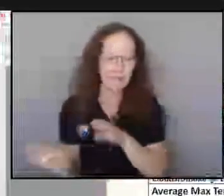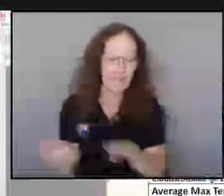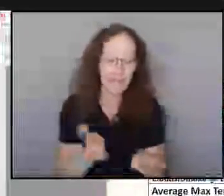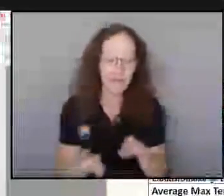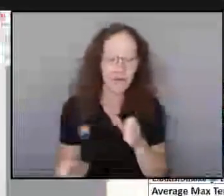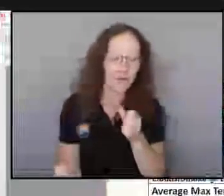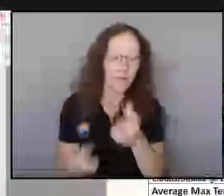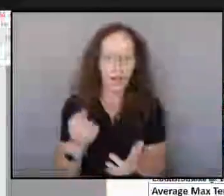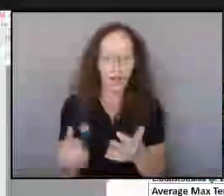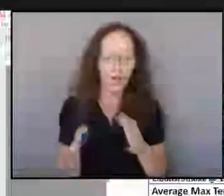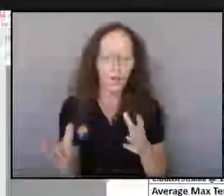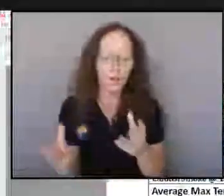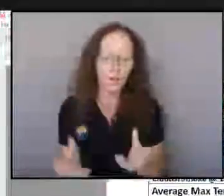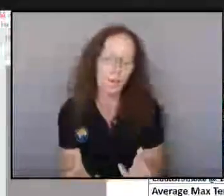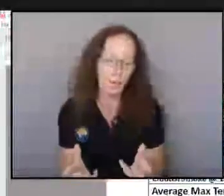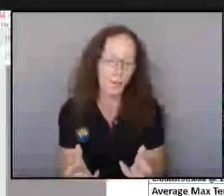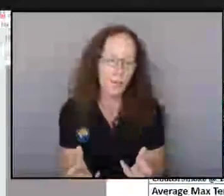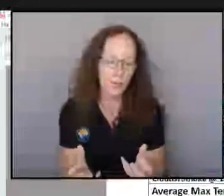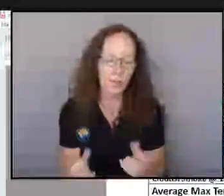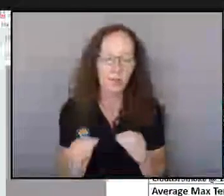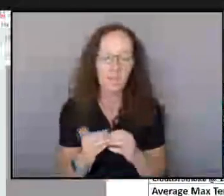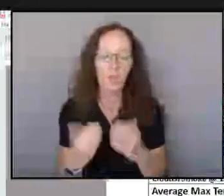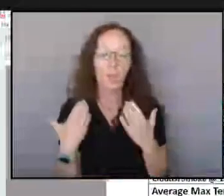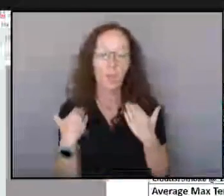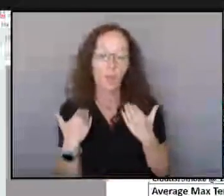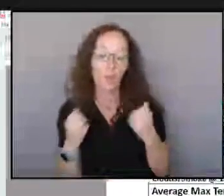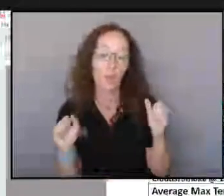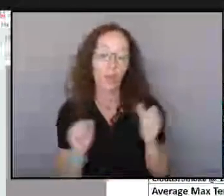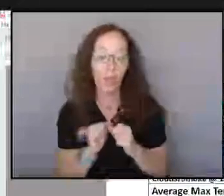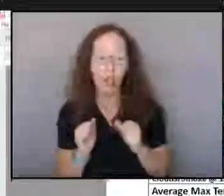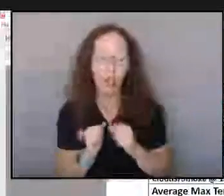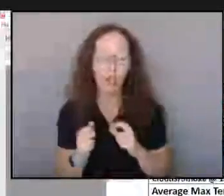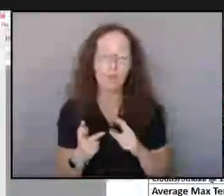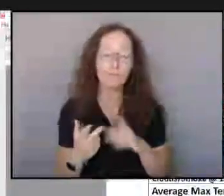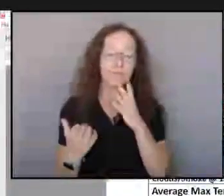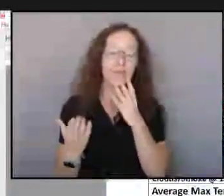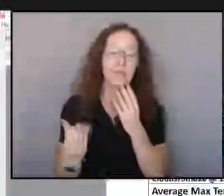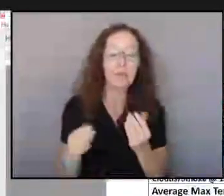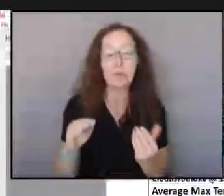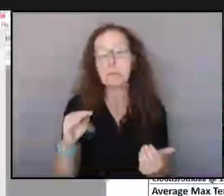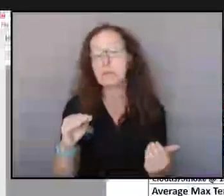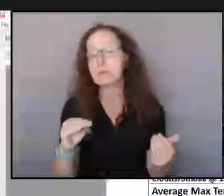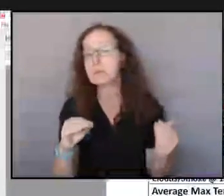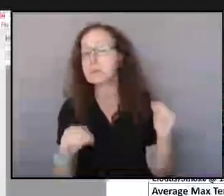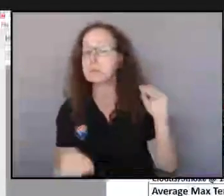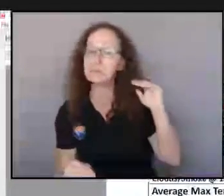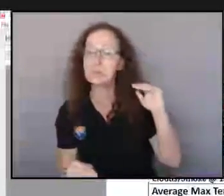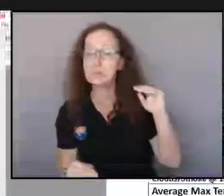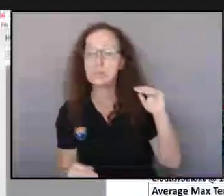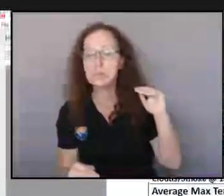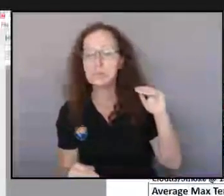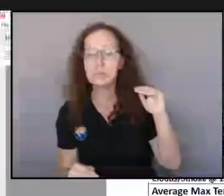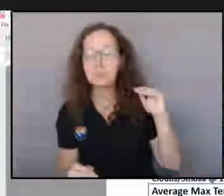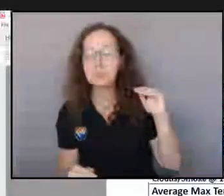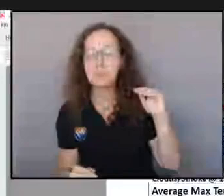IT'S NOT GOING TO BE REAL LOW LIKE WE HAVE BEEN SEEING IN THE PAST. AND THEN THE OVERNIGHT HUMIDITY, THAT IS THE BIG NEWS.